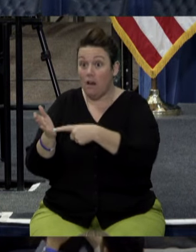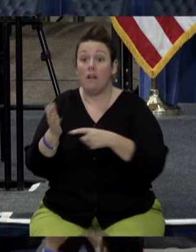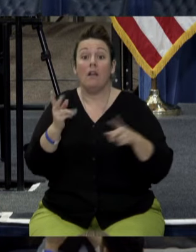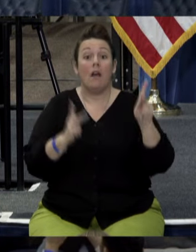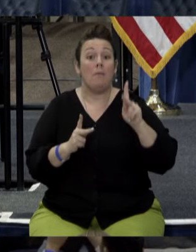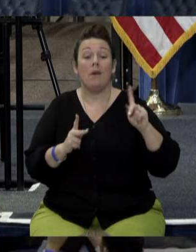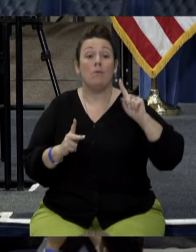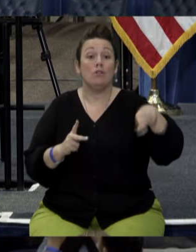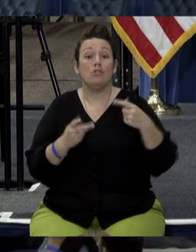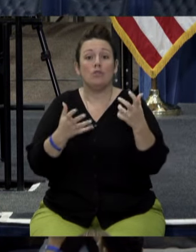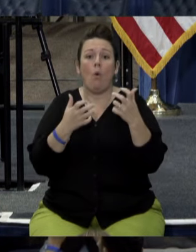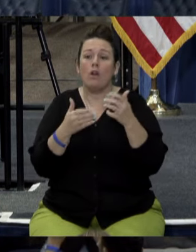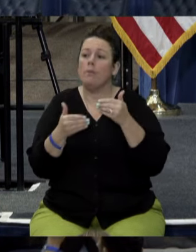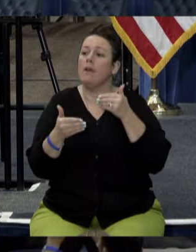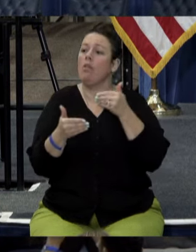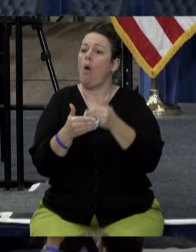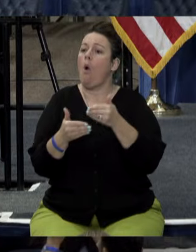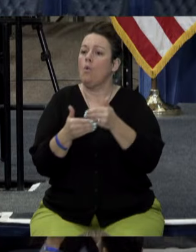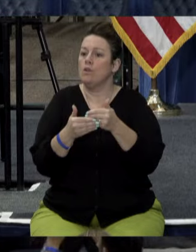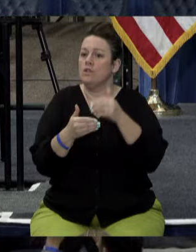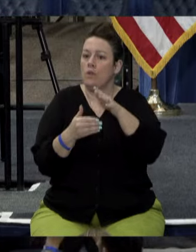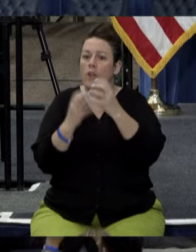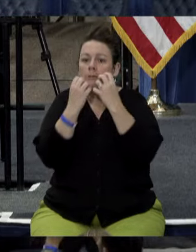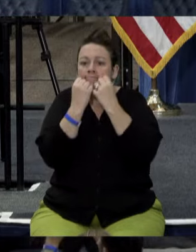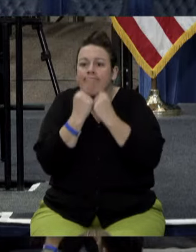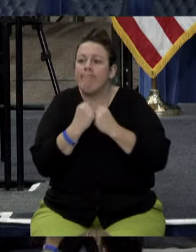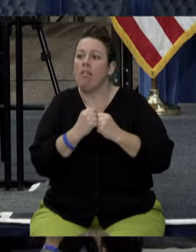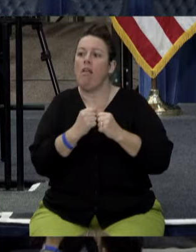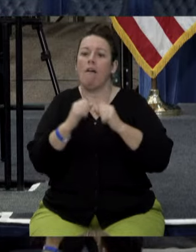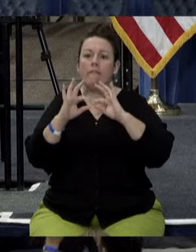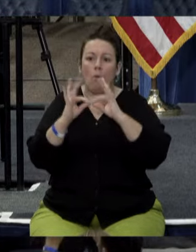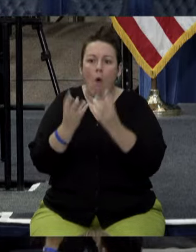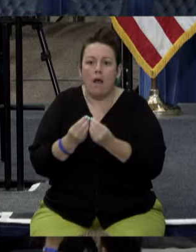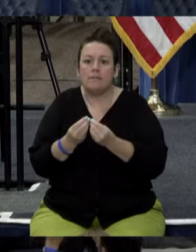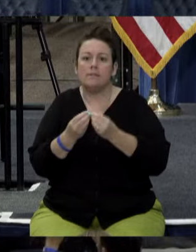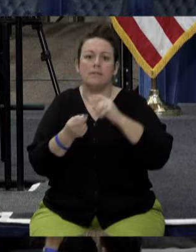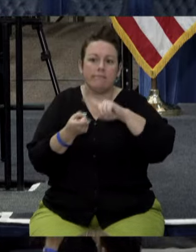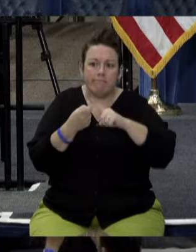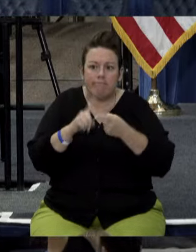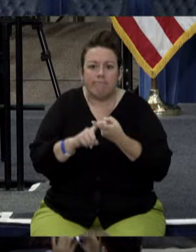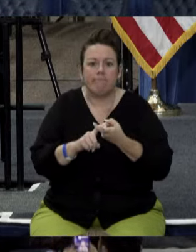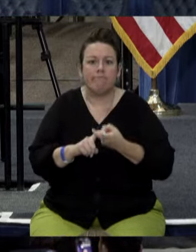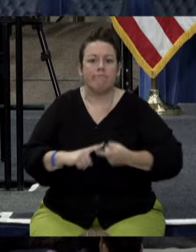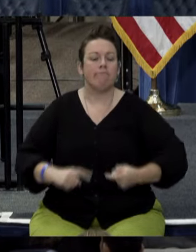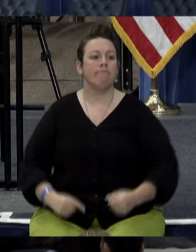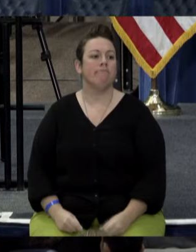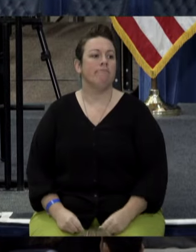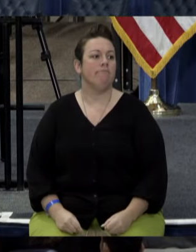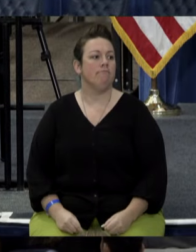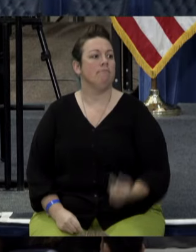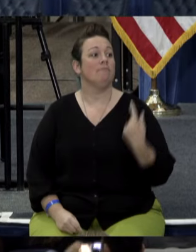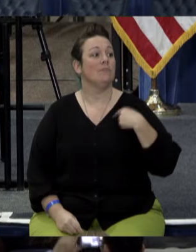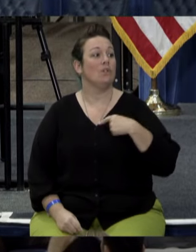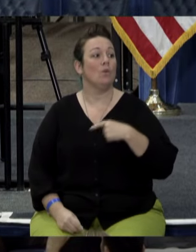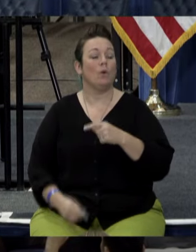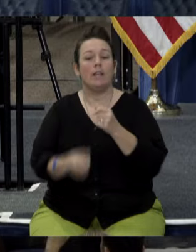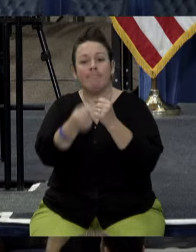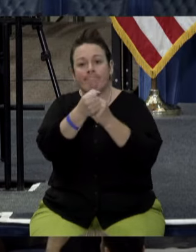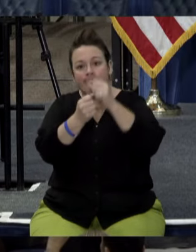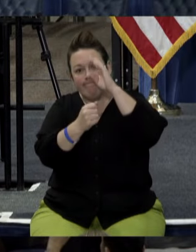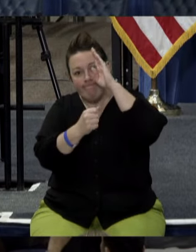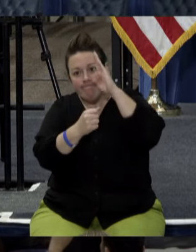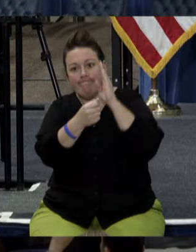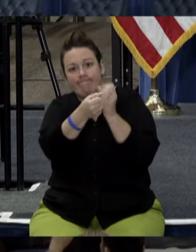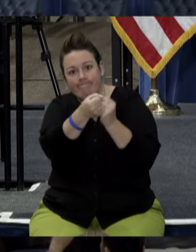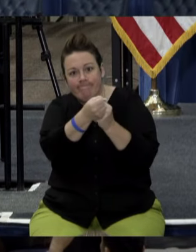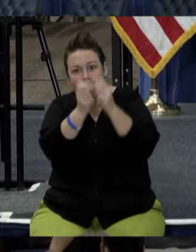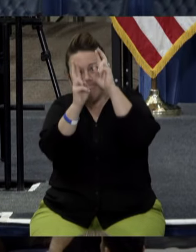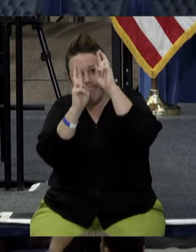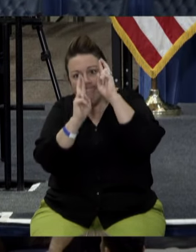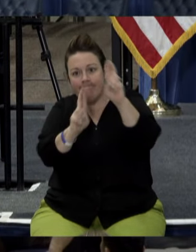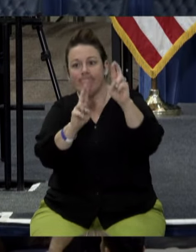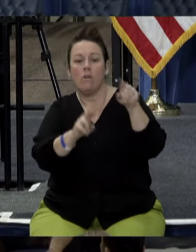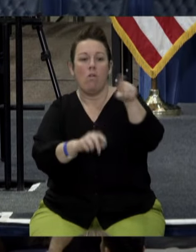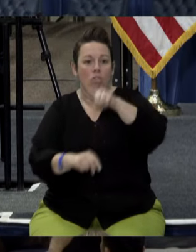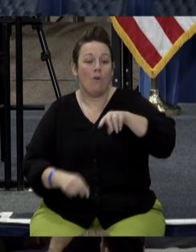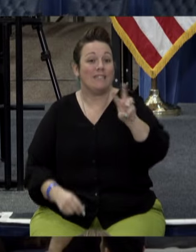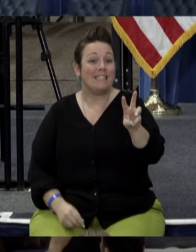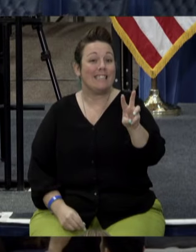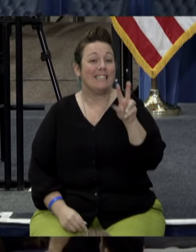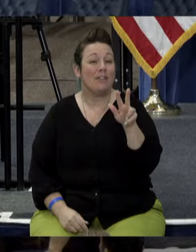want to be close to their loved ones. So we salute those sixty-three million caregivers